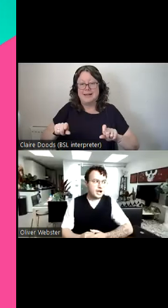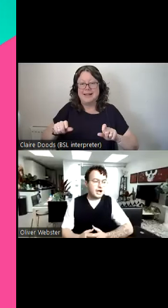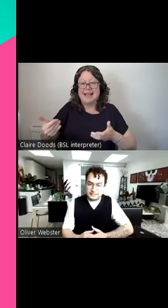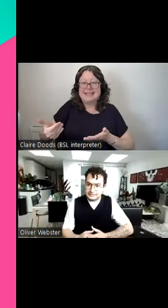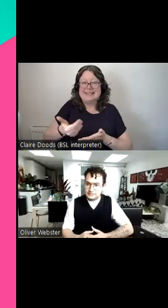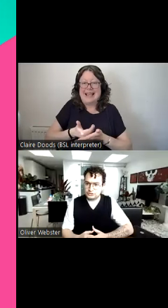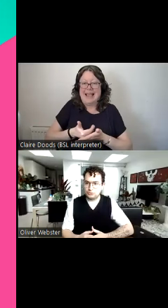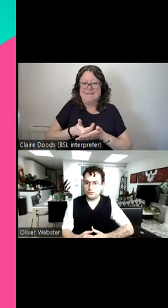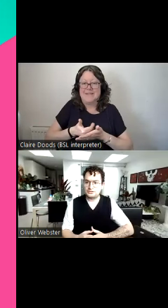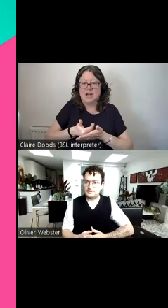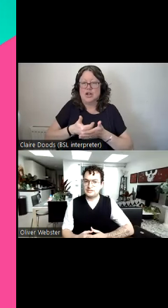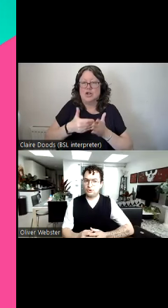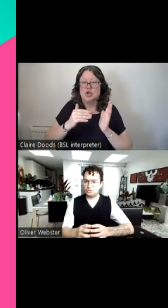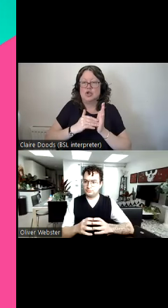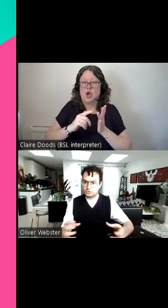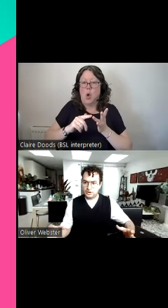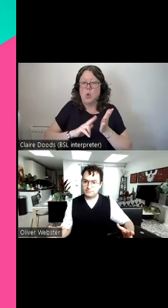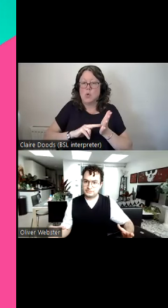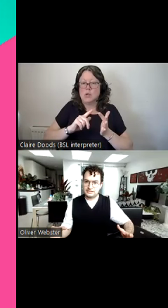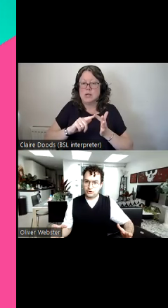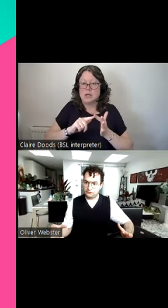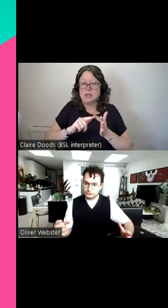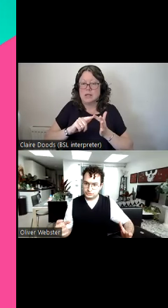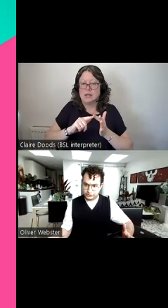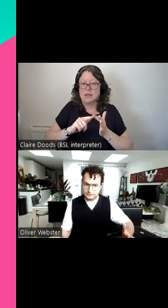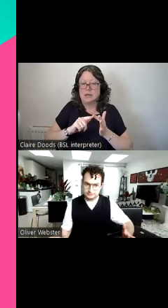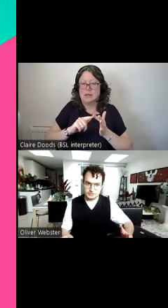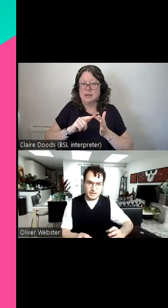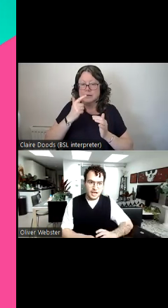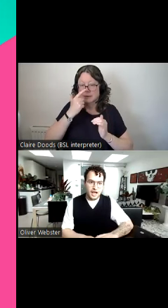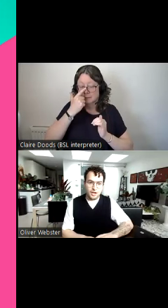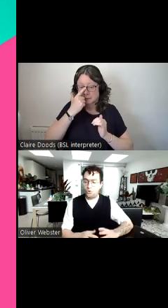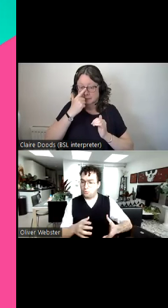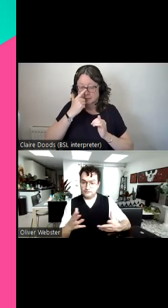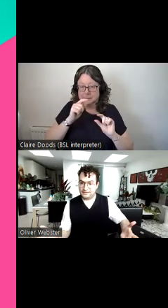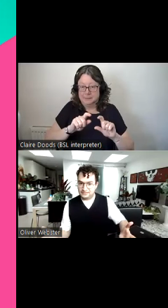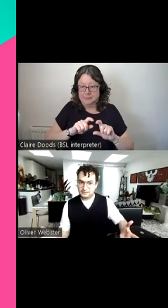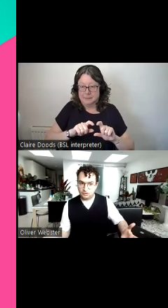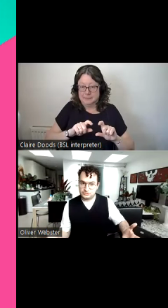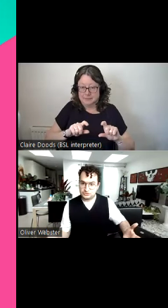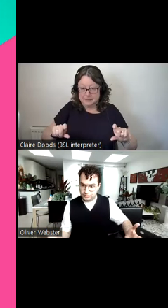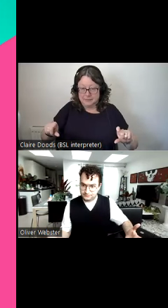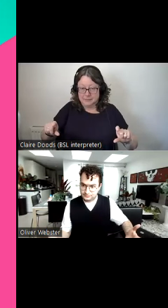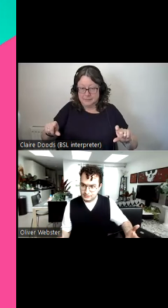Ideally, you want this to be the bottom 20% of your screen or one fifth of the screen.